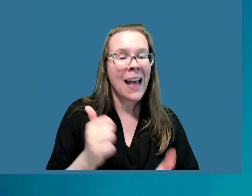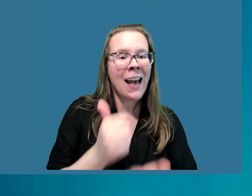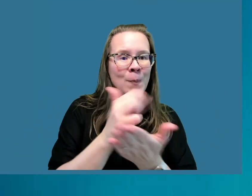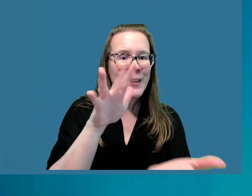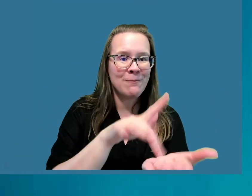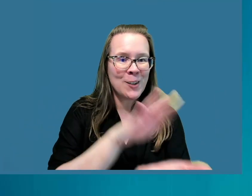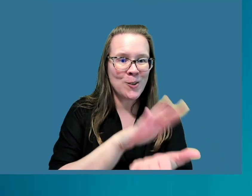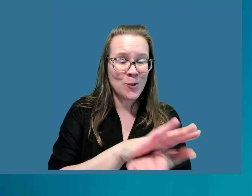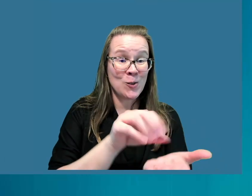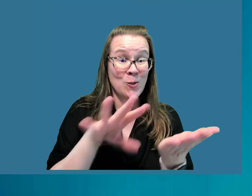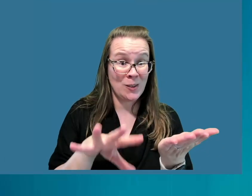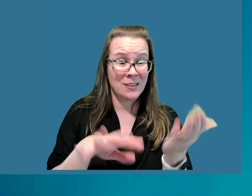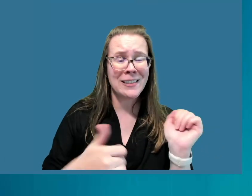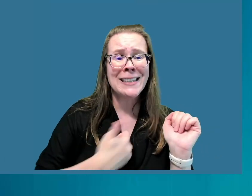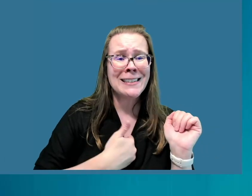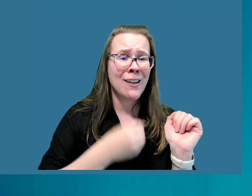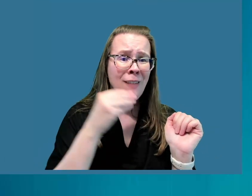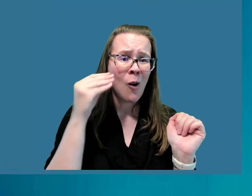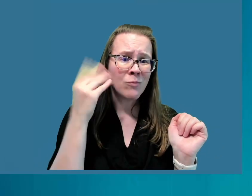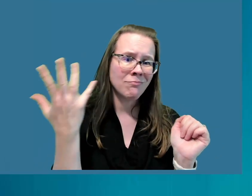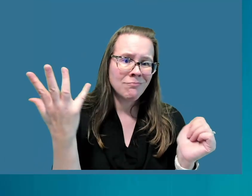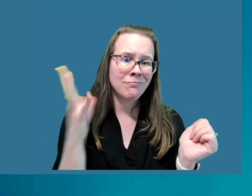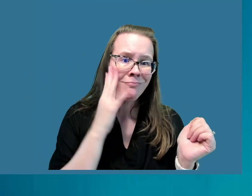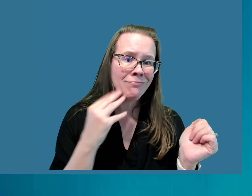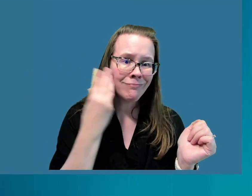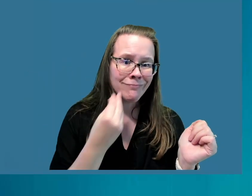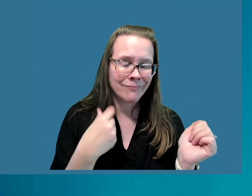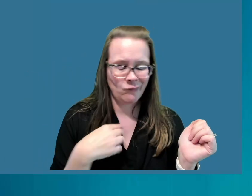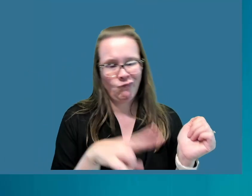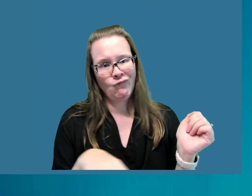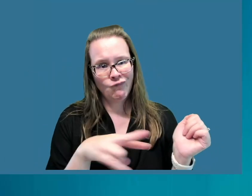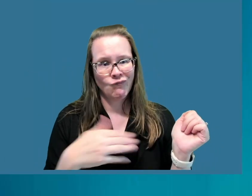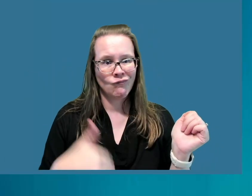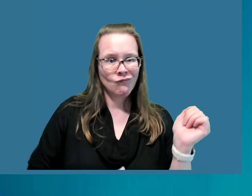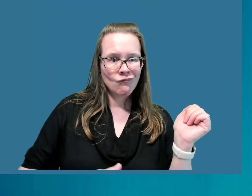edge. And you can choose which ring you want that matches the thickness of the cookie dough. Um,